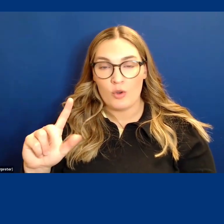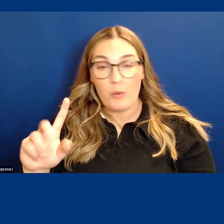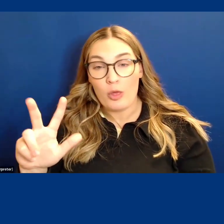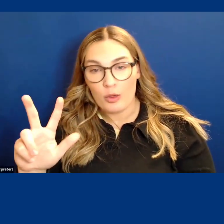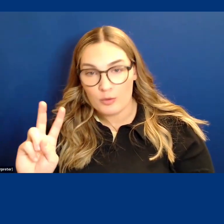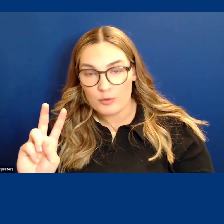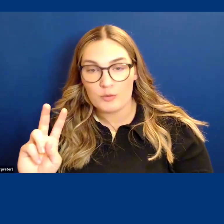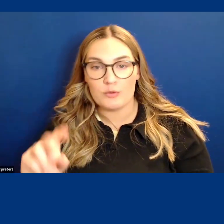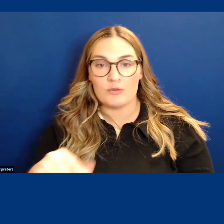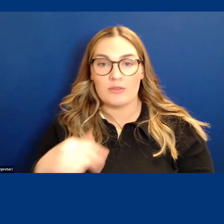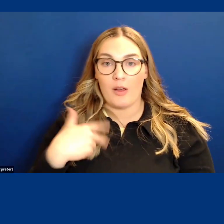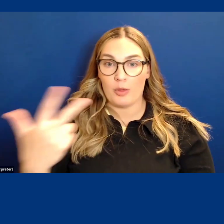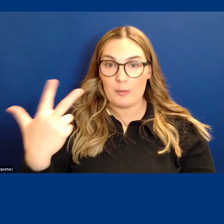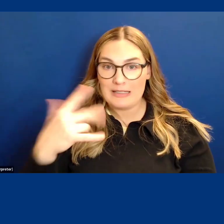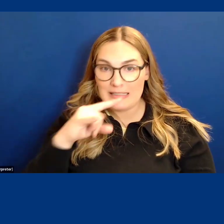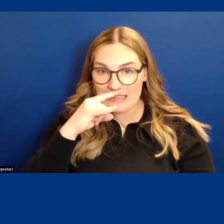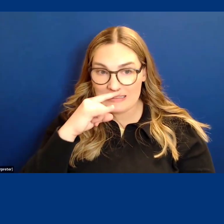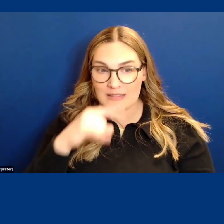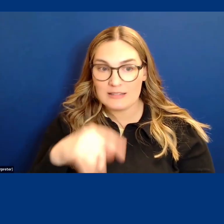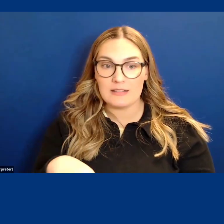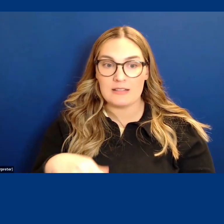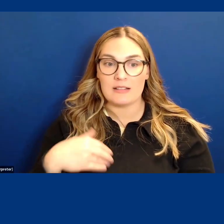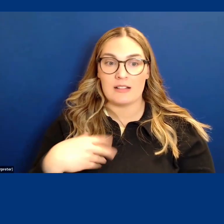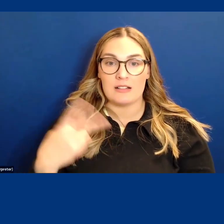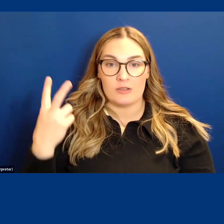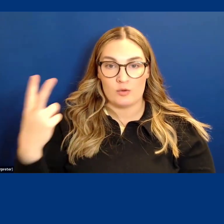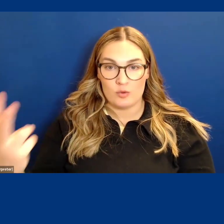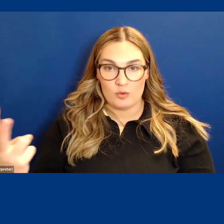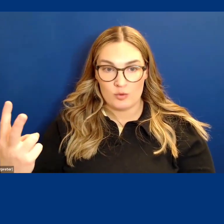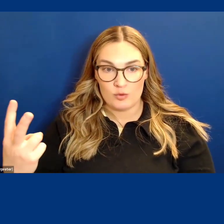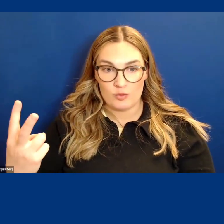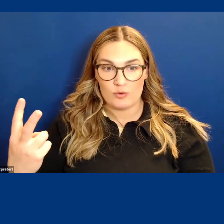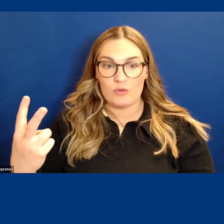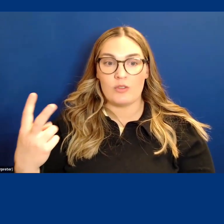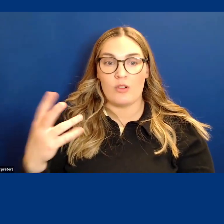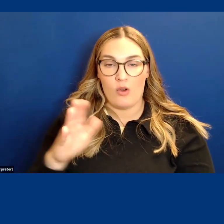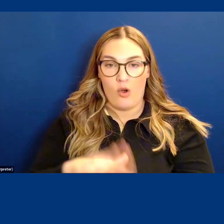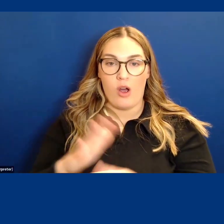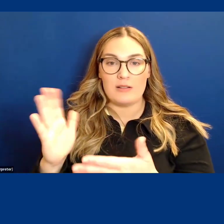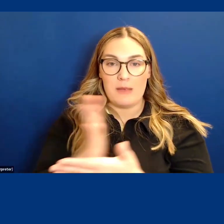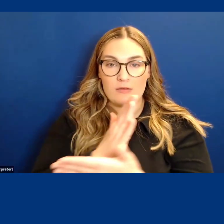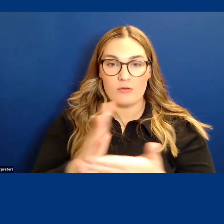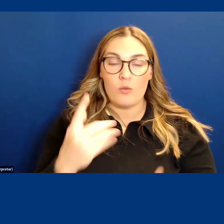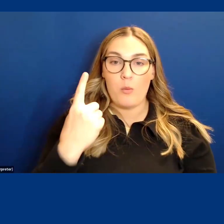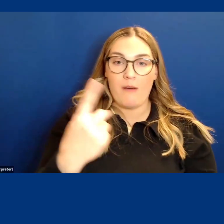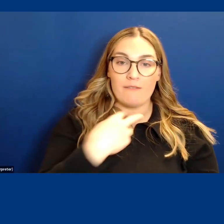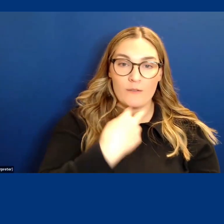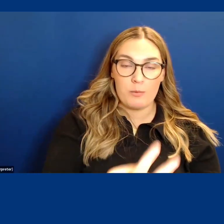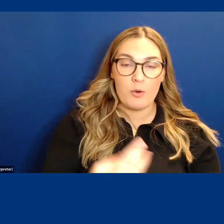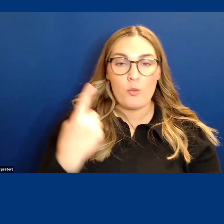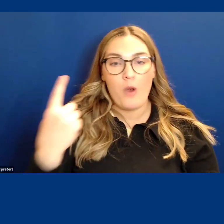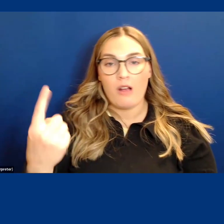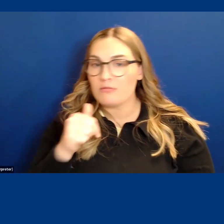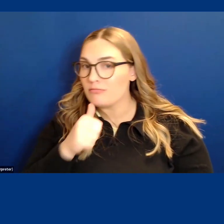three kiddos I have two that are on the spectrum one verbal one non-verbal I am also on